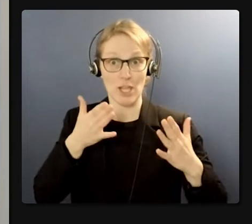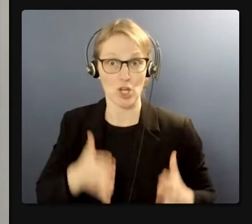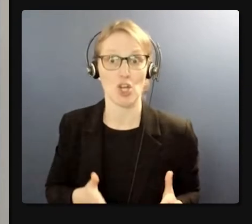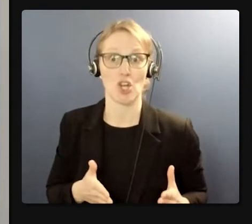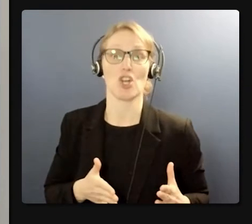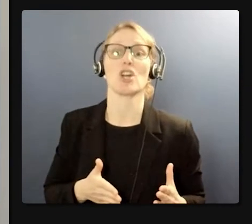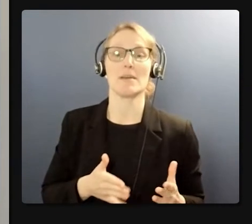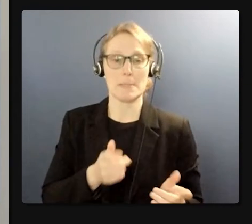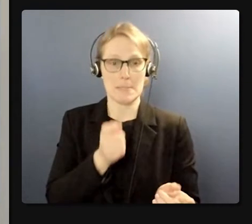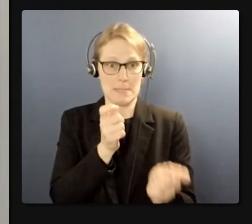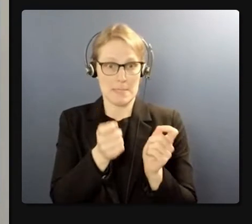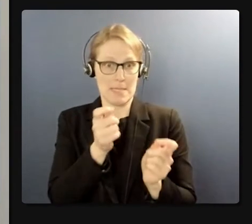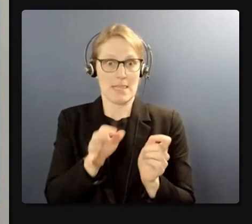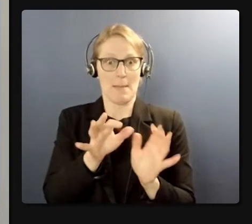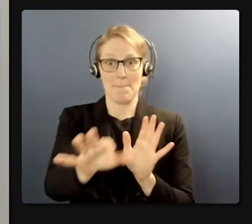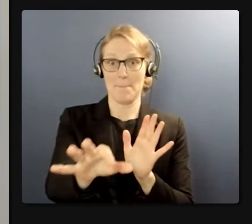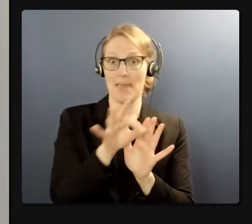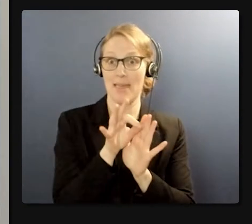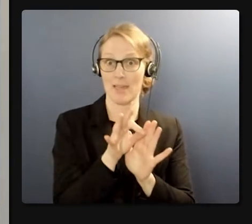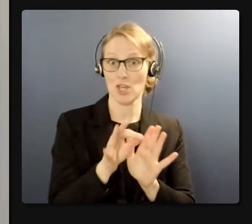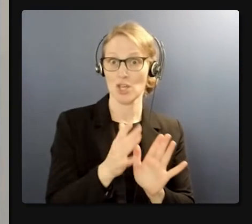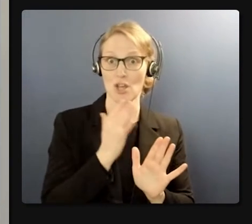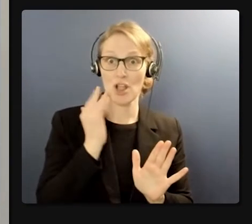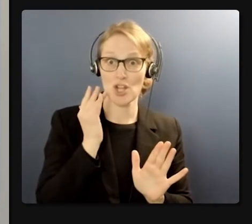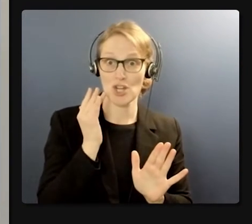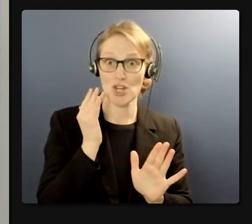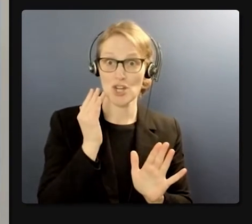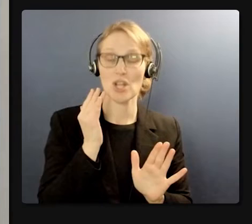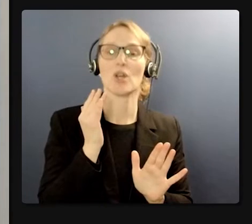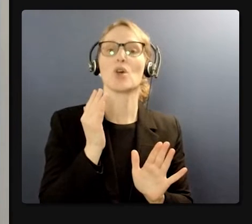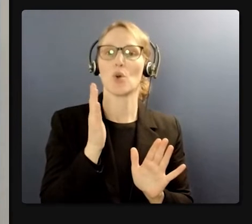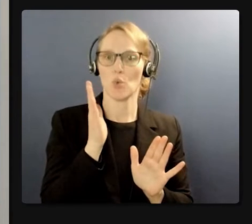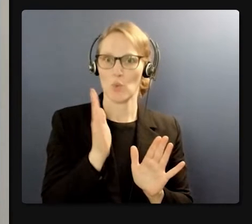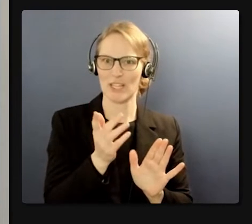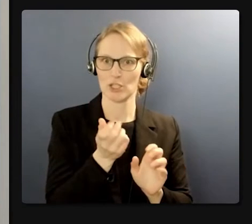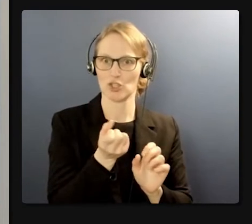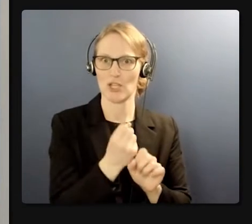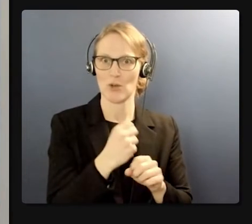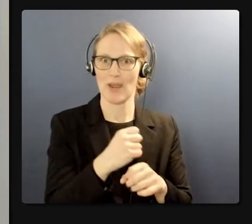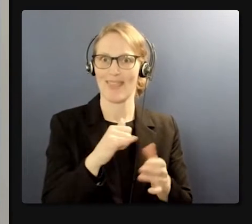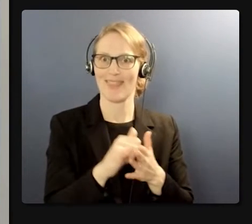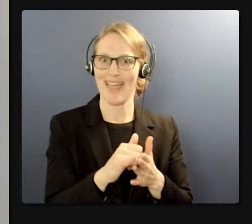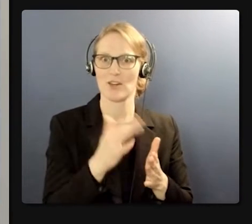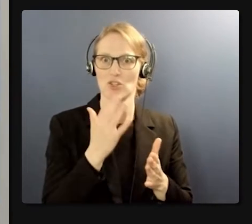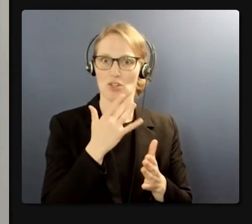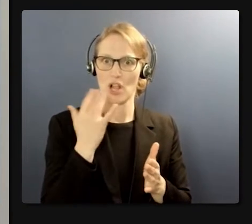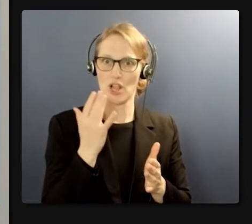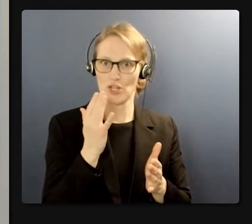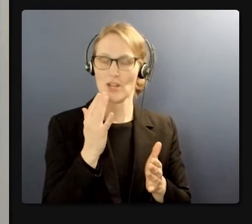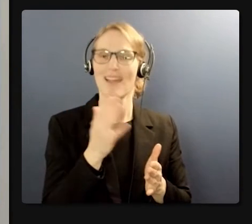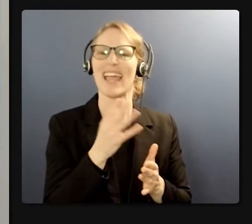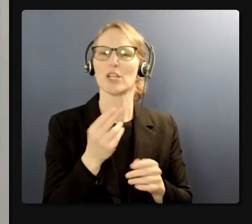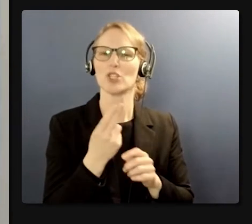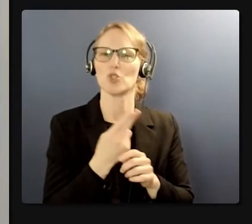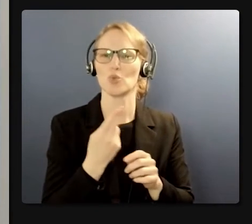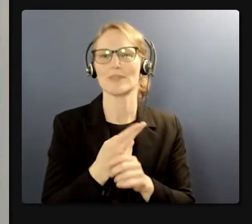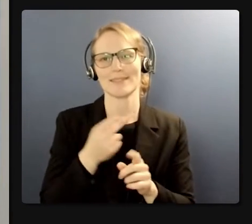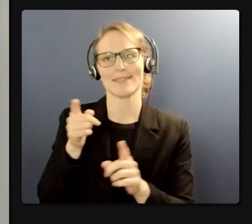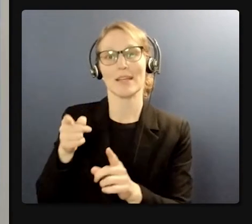you would then generate tinted base color and then use that in a lot simpler shader in the right time or window.